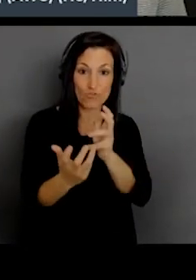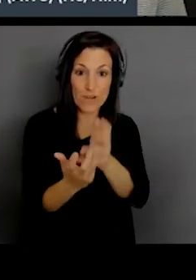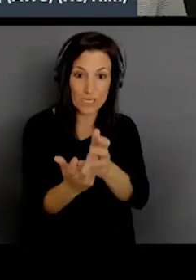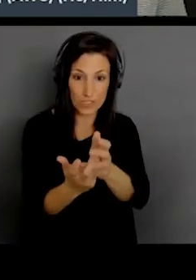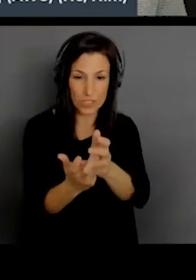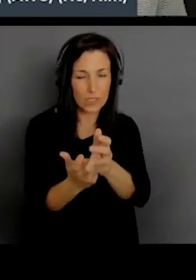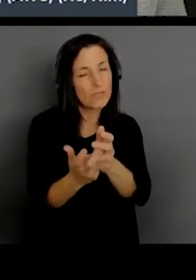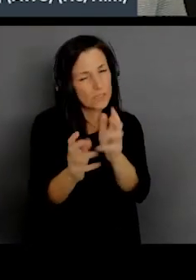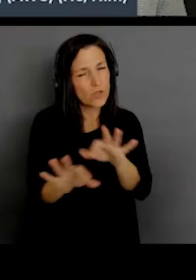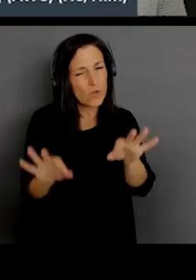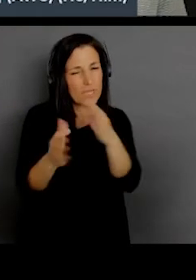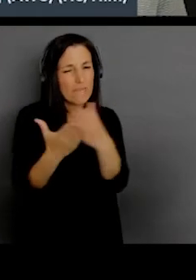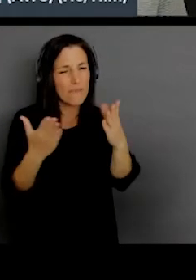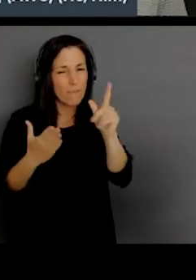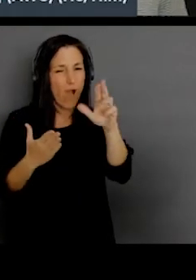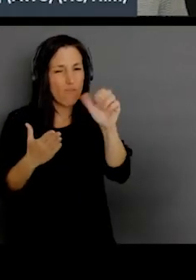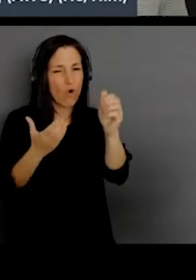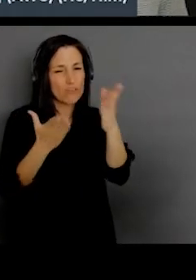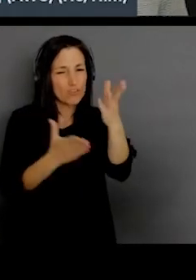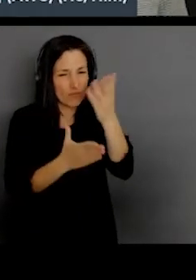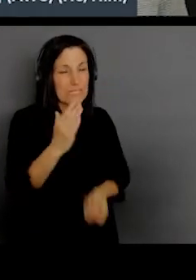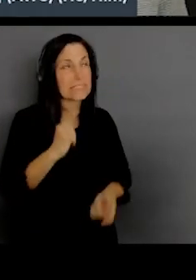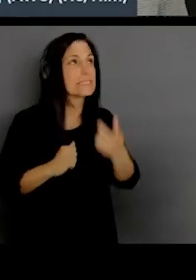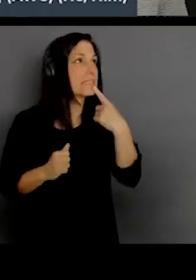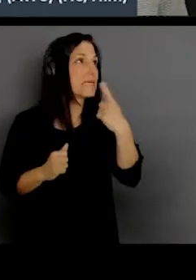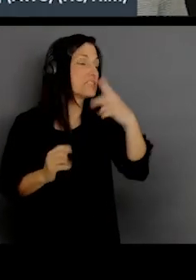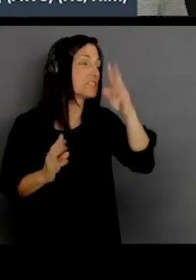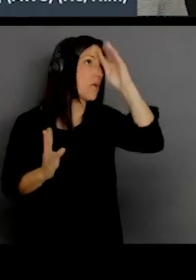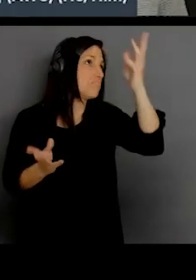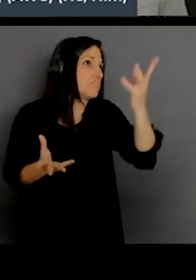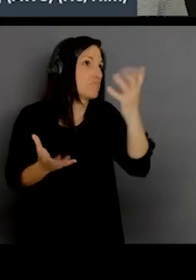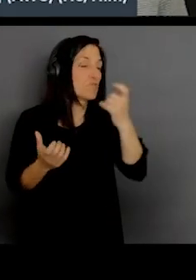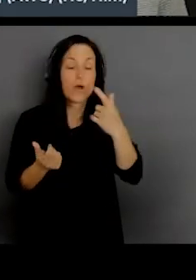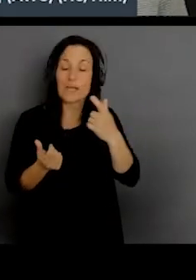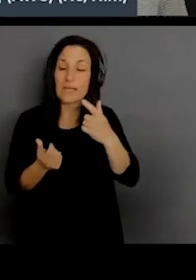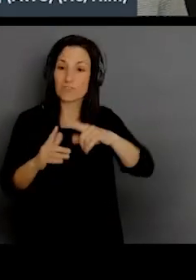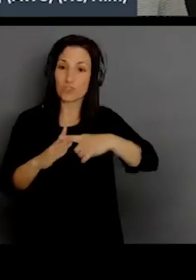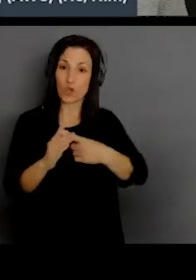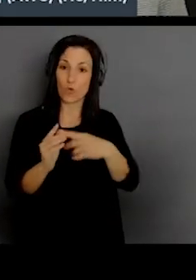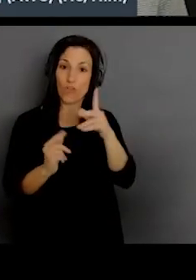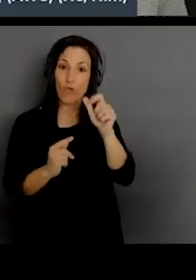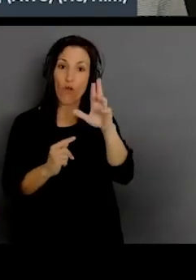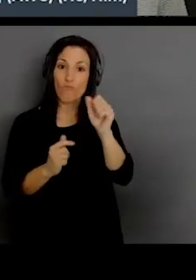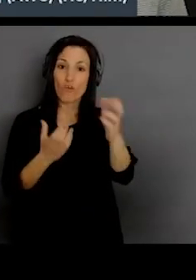let's say you want to get started with Aurora Serverless v2. In such a situation the minimal downtime part